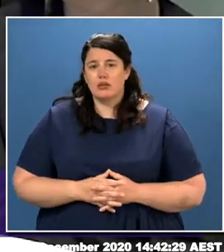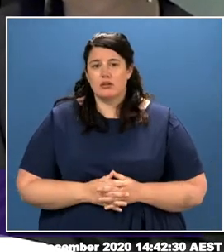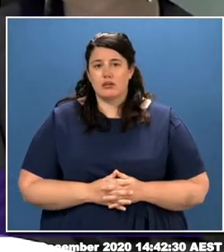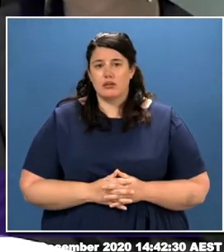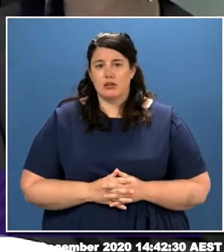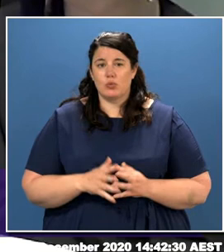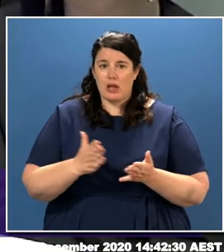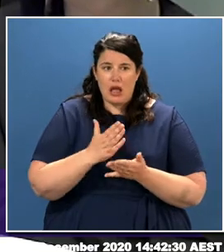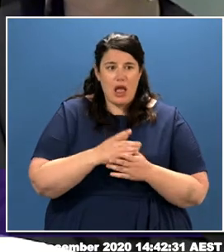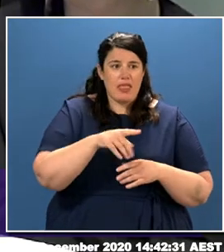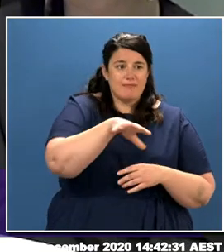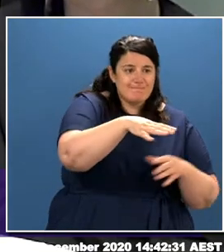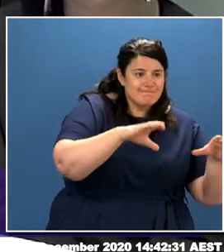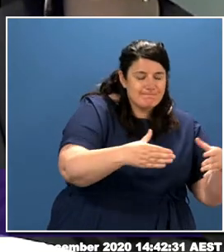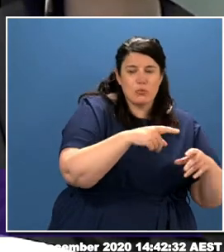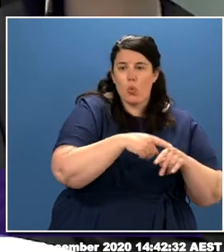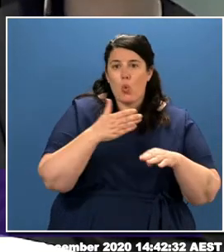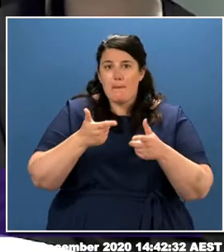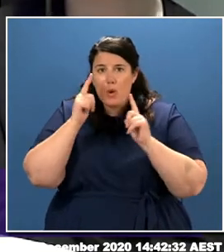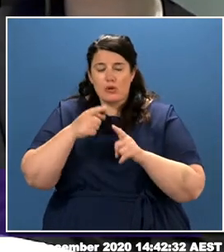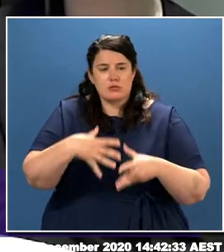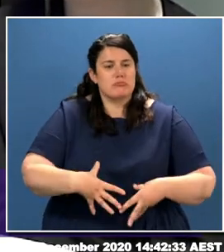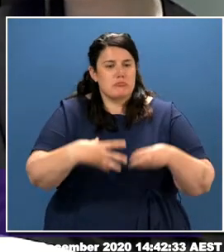and employers taking and using the resource.